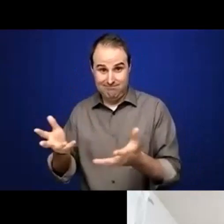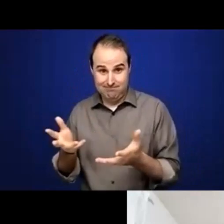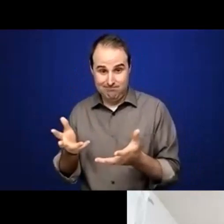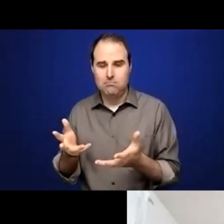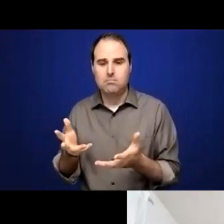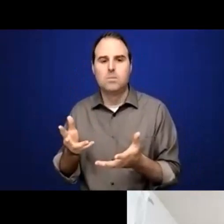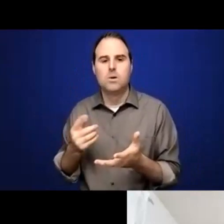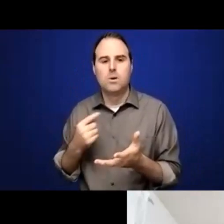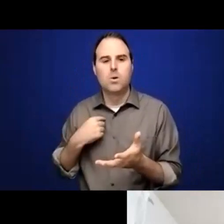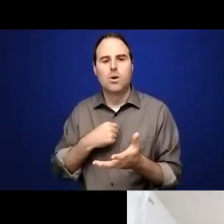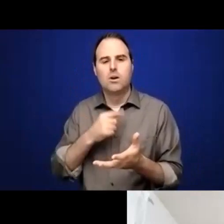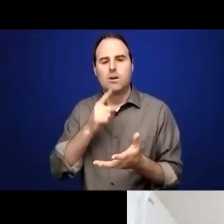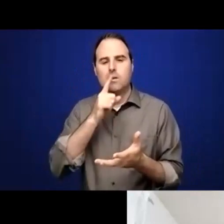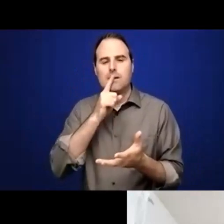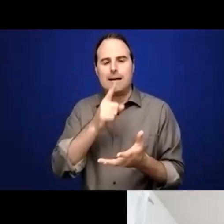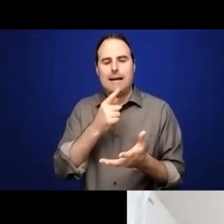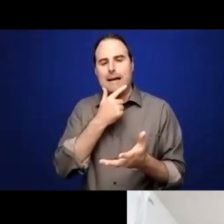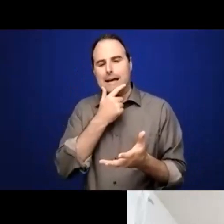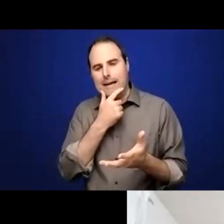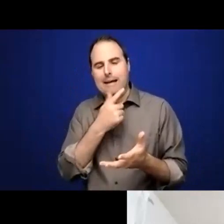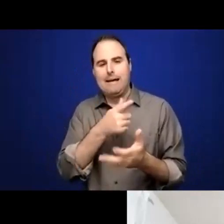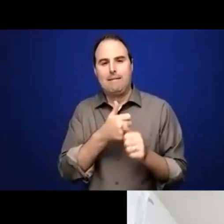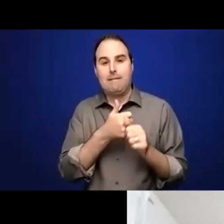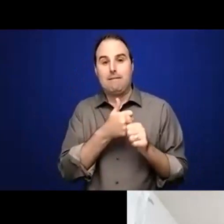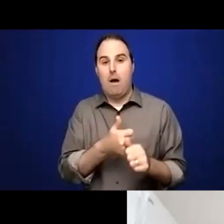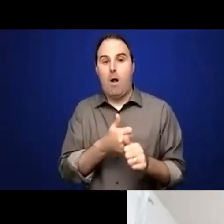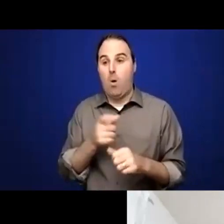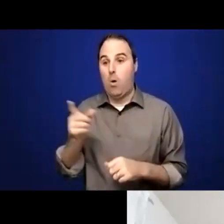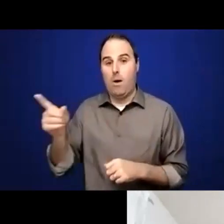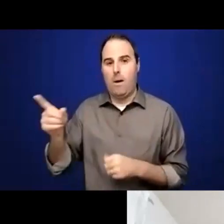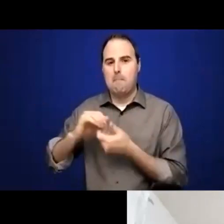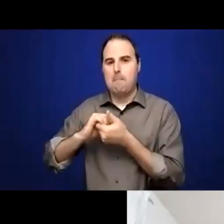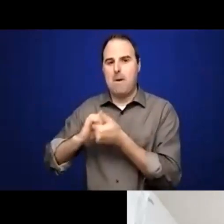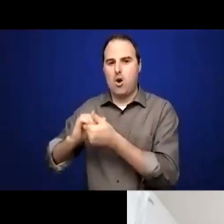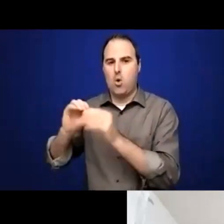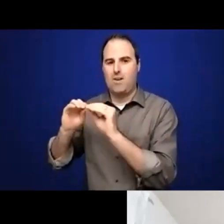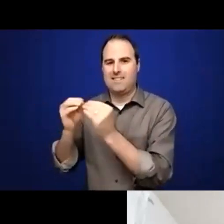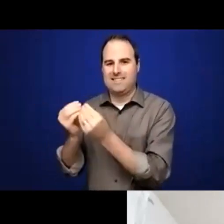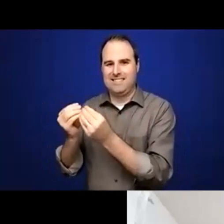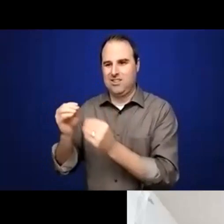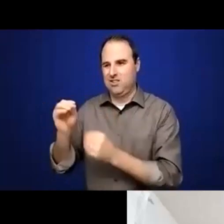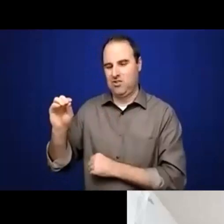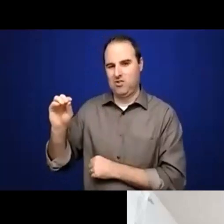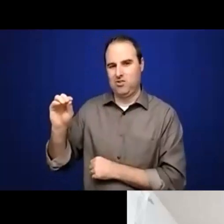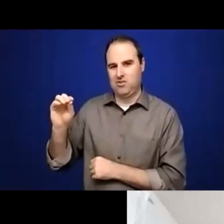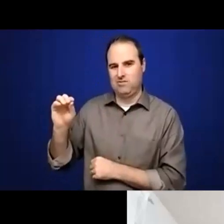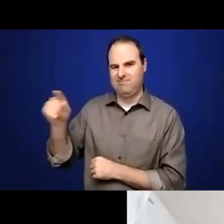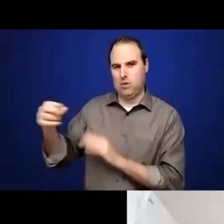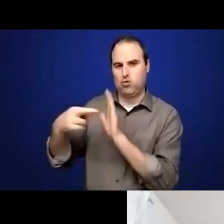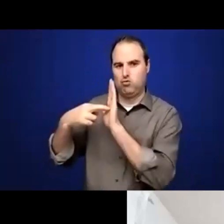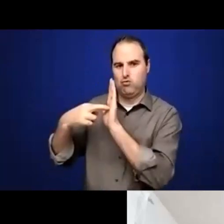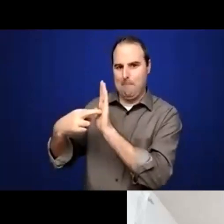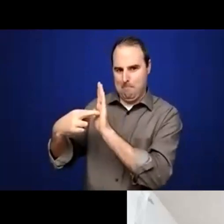took our cue from our partner organization reps who had experience getting feedback